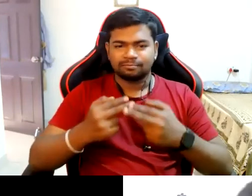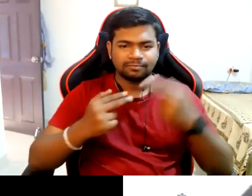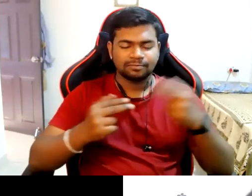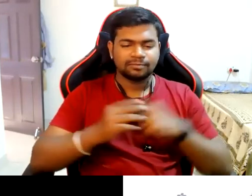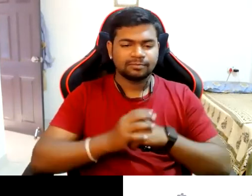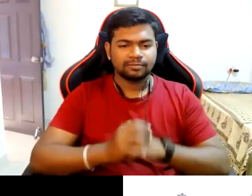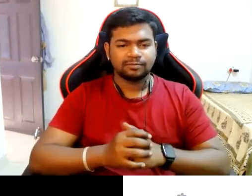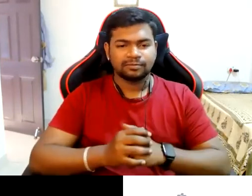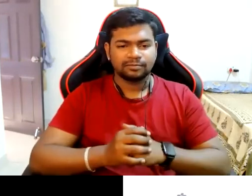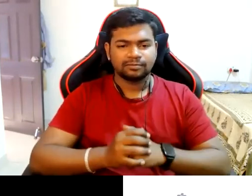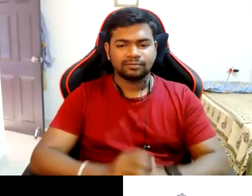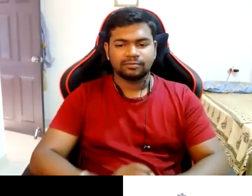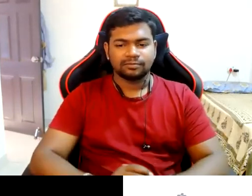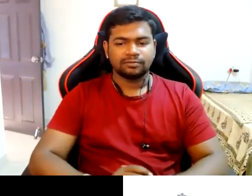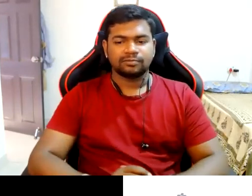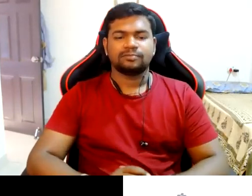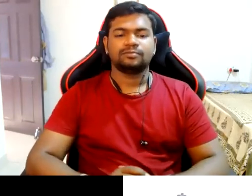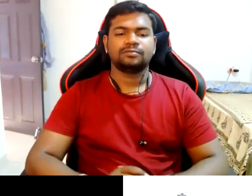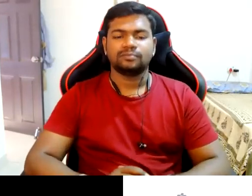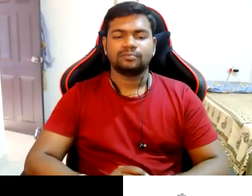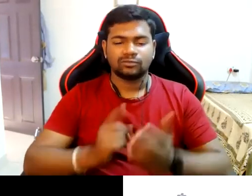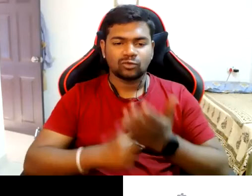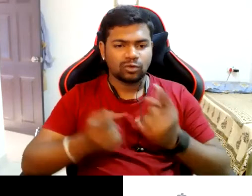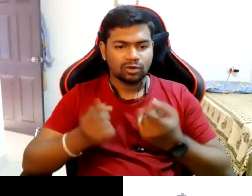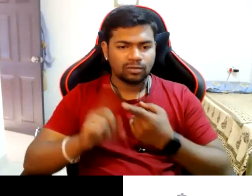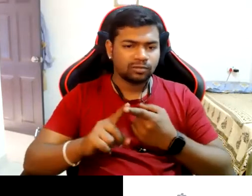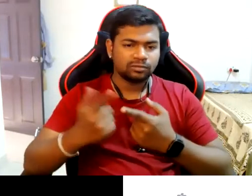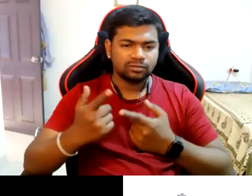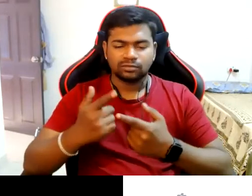So what about Someone Like You were earlier right?